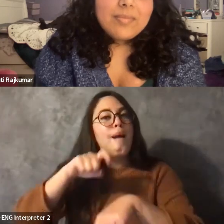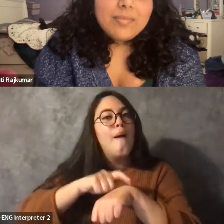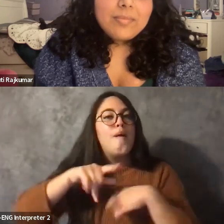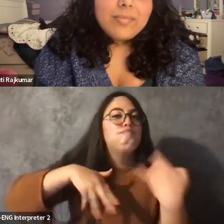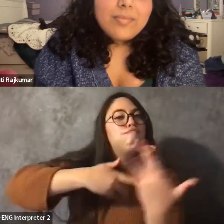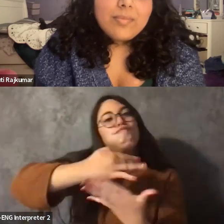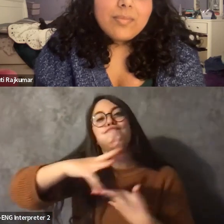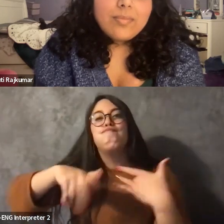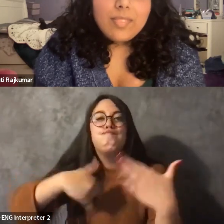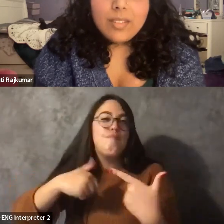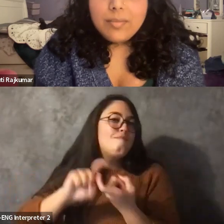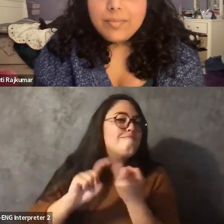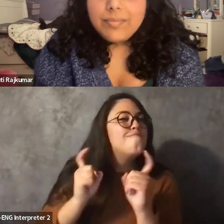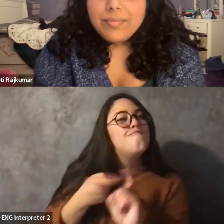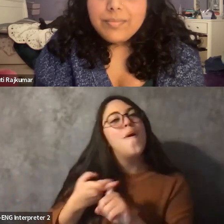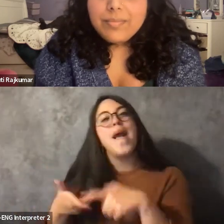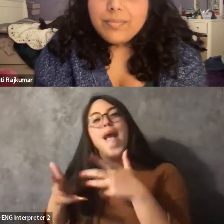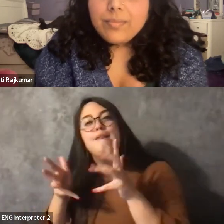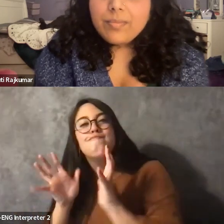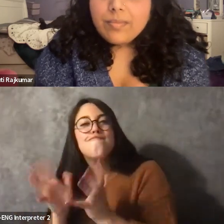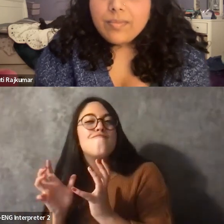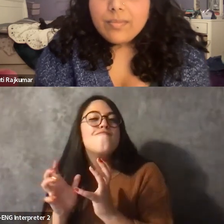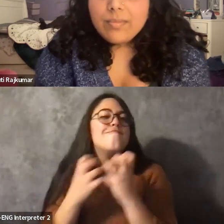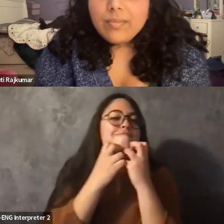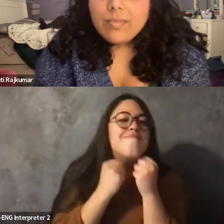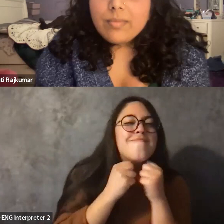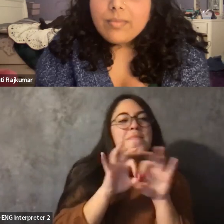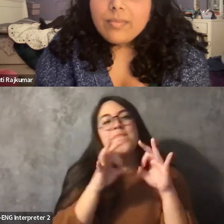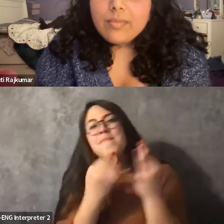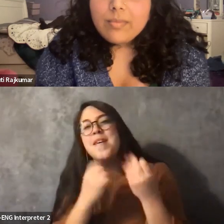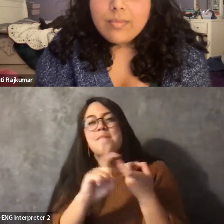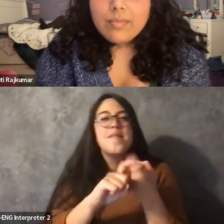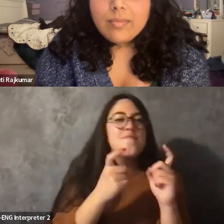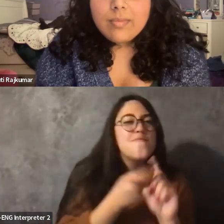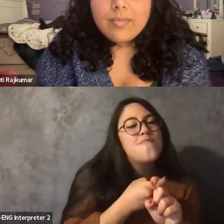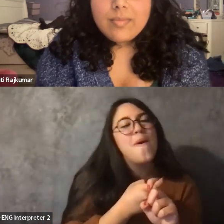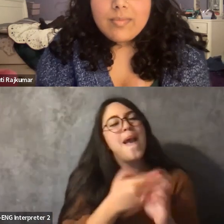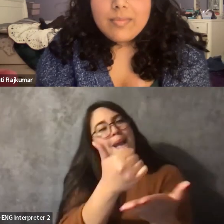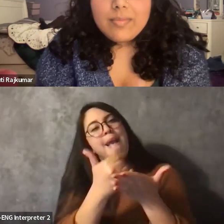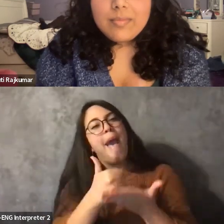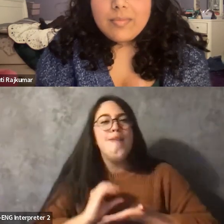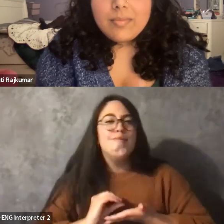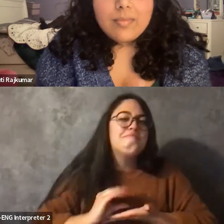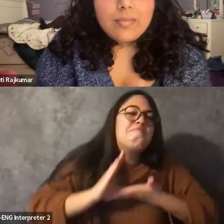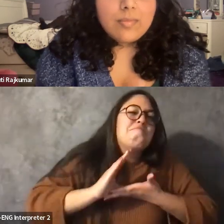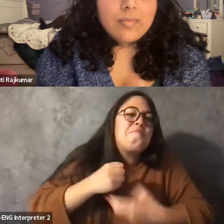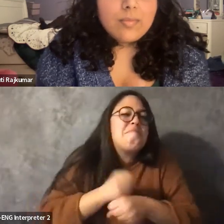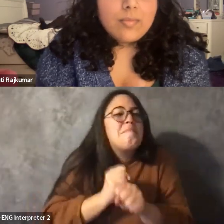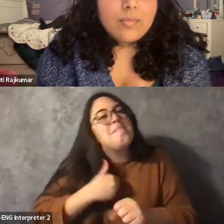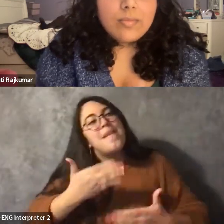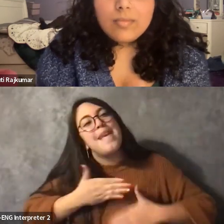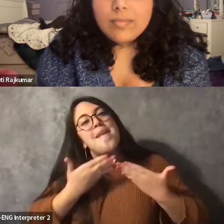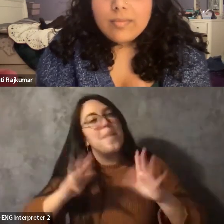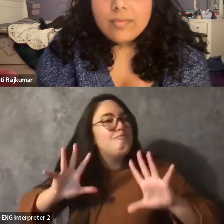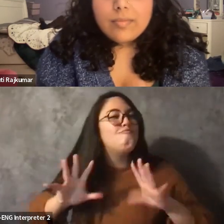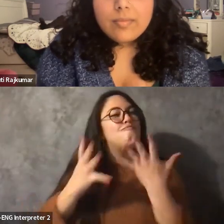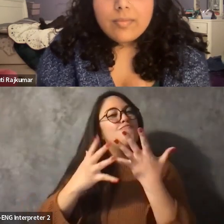with friends and like loved ones who cheer me up and are able to encourage me and empower me.